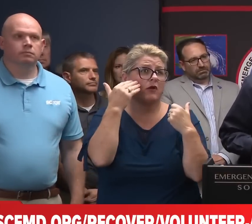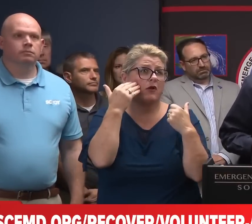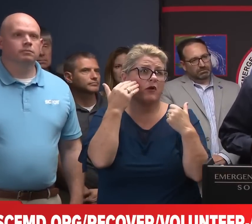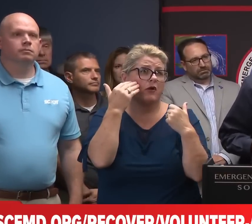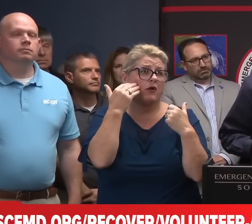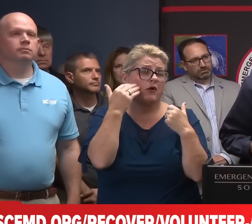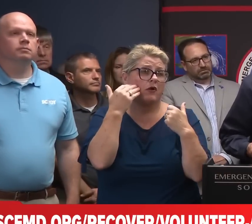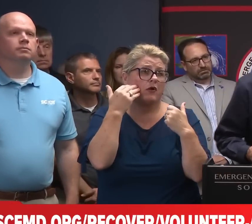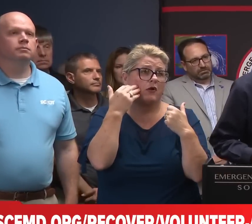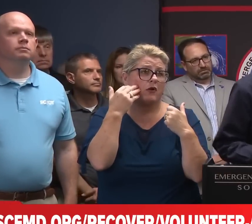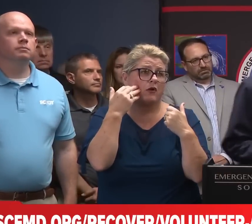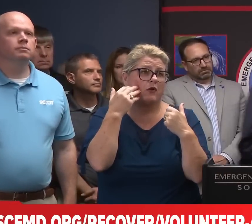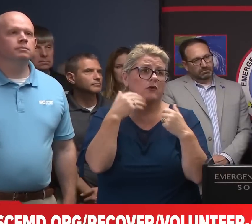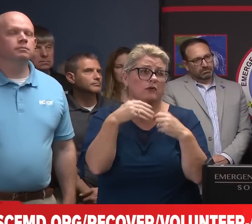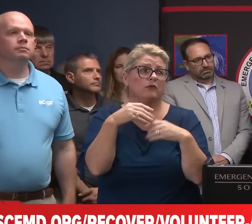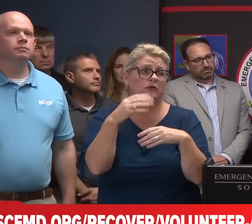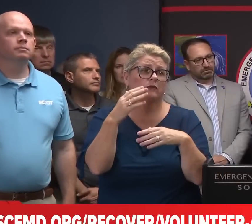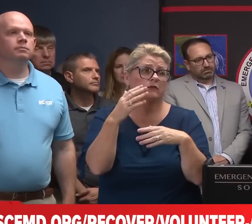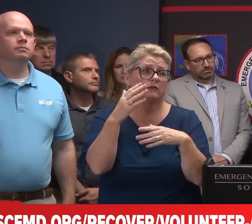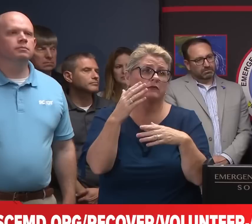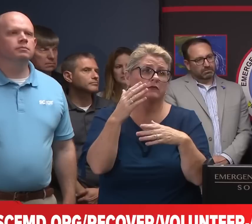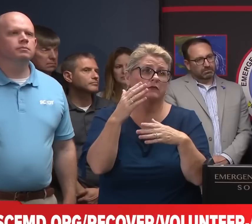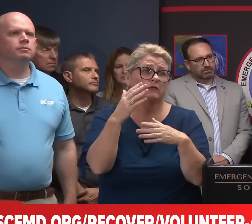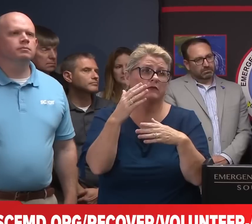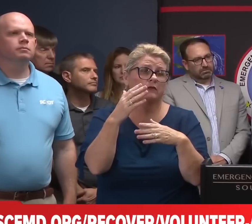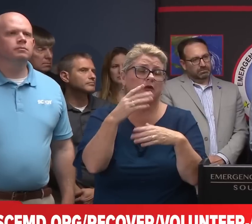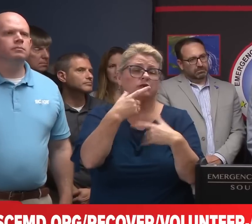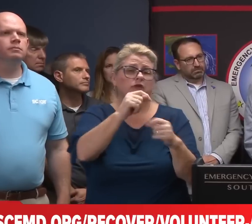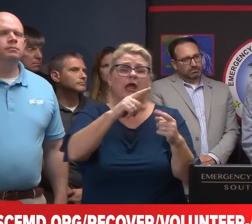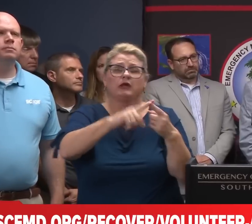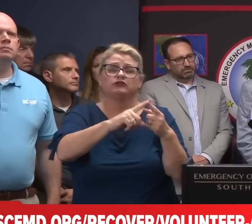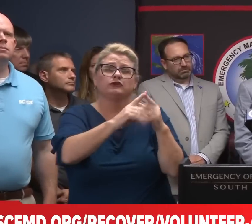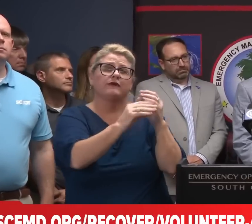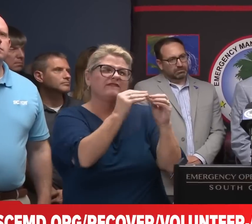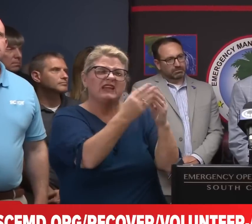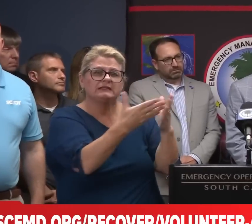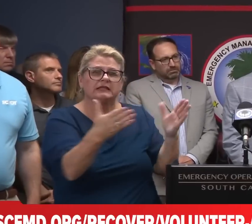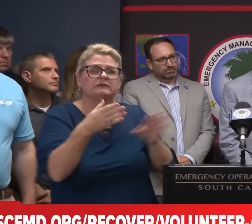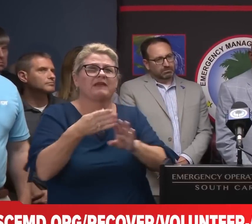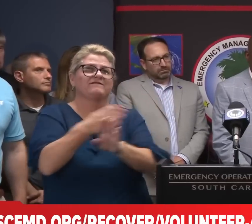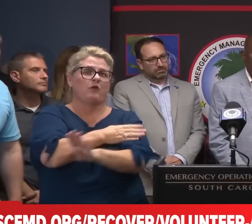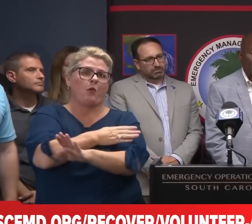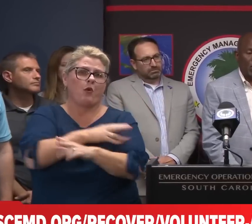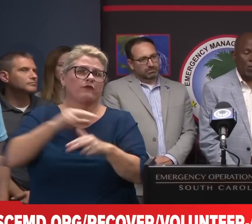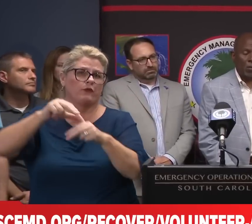uh um grid resiliency work done ahead of the storm. And, um you know, as this came in, we saw